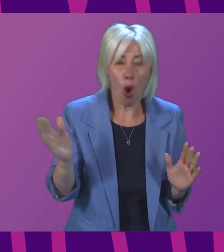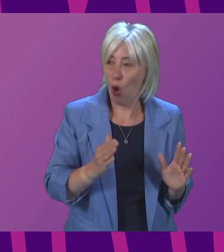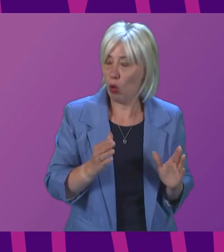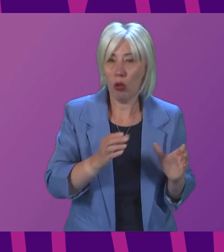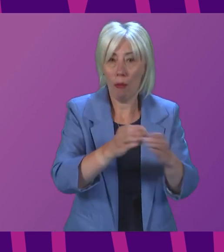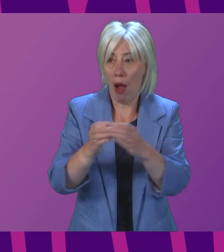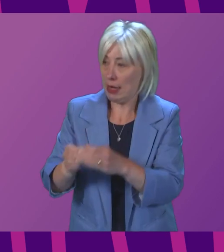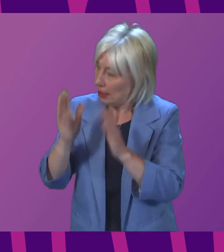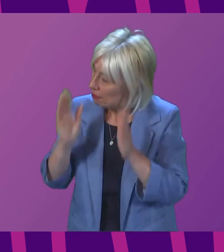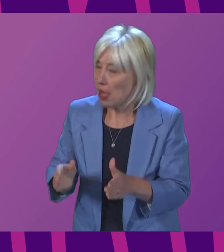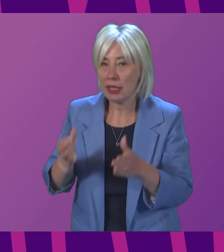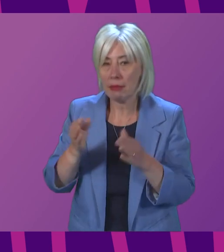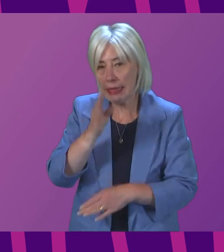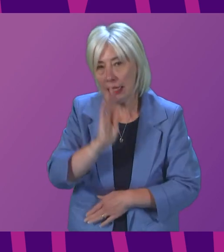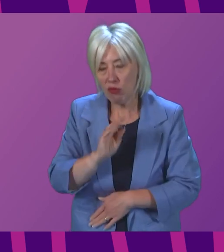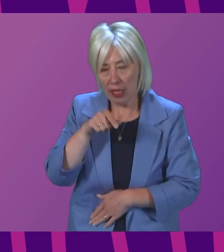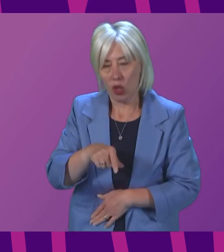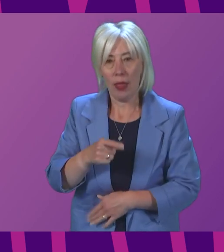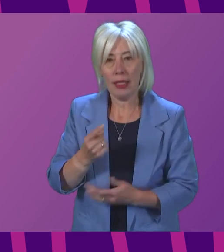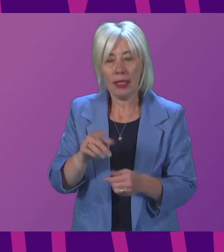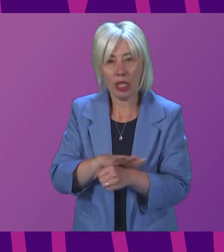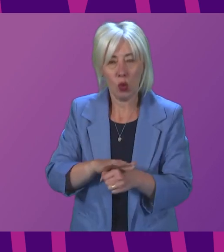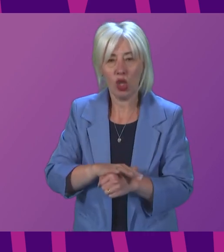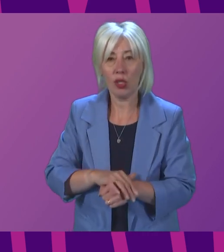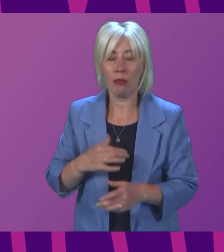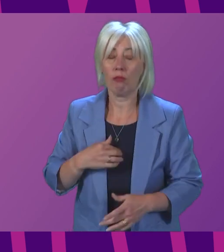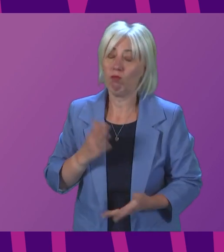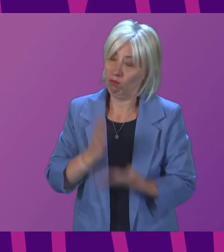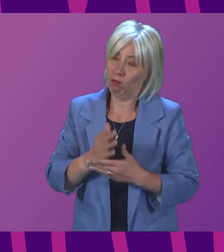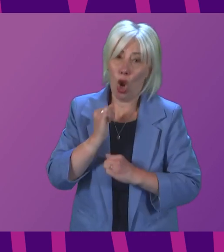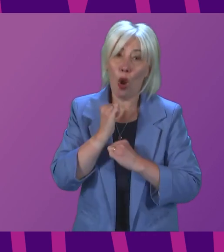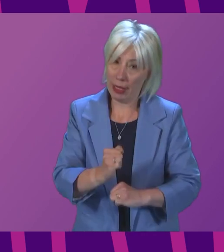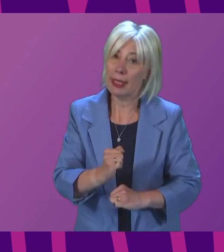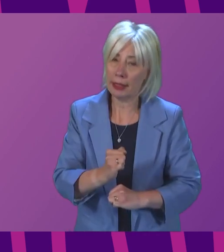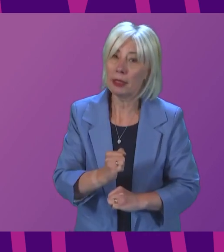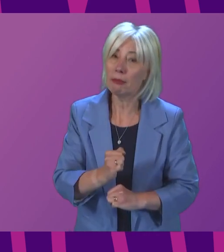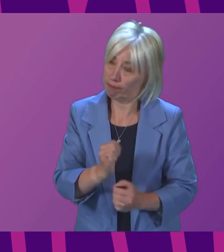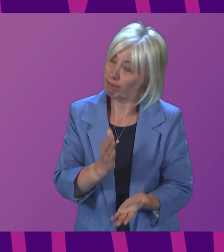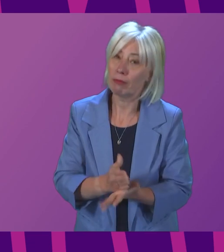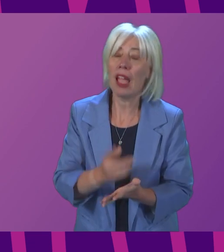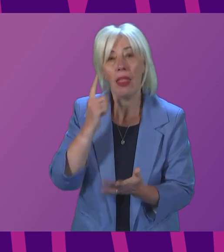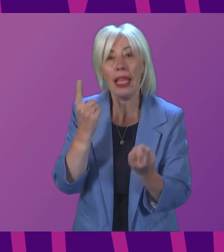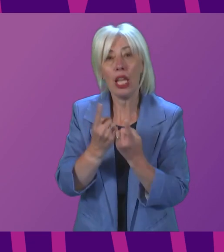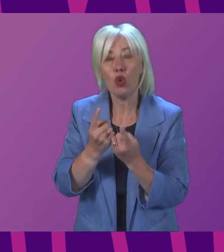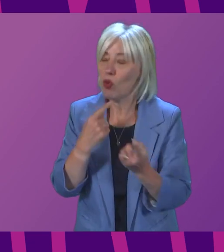issues very seriously, and I am absolutely committed to doing so. I think that this is an issue for all parties.